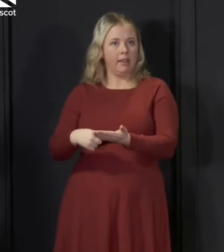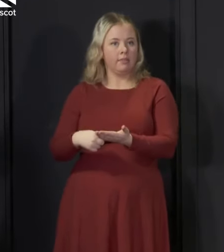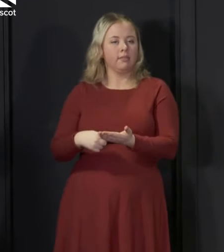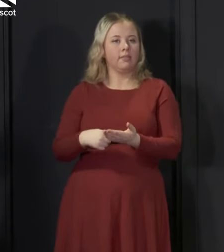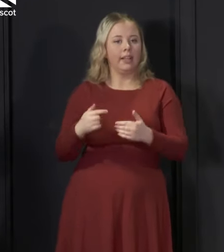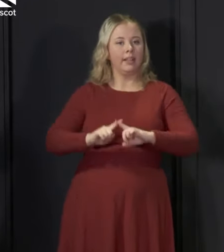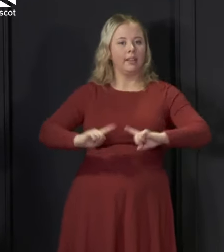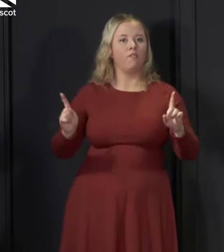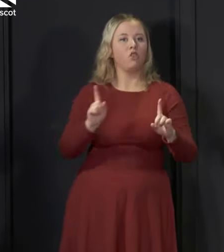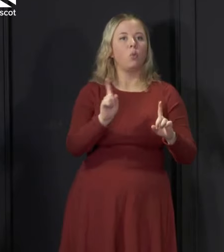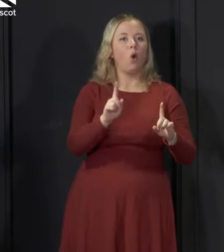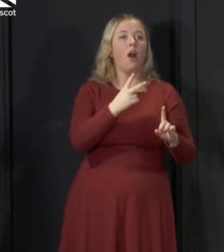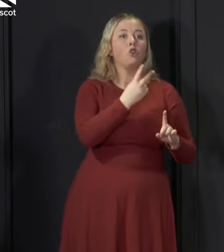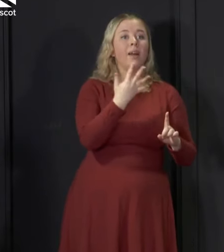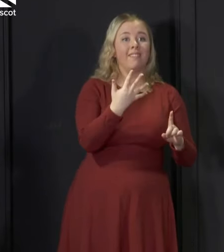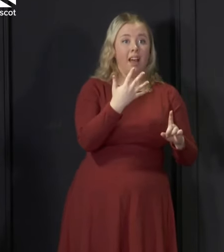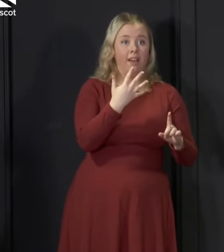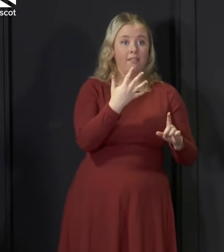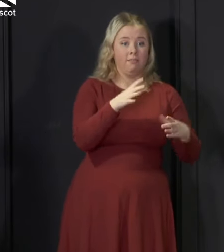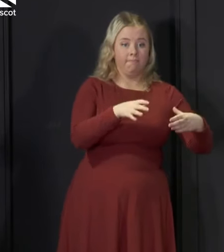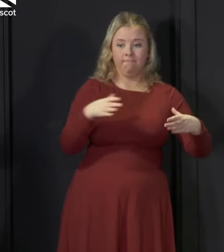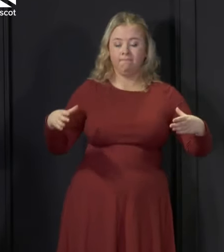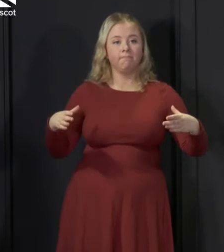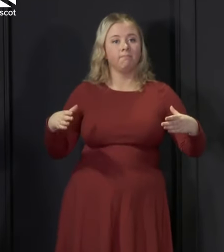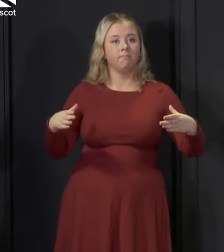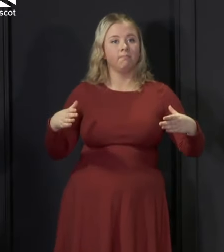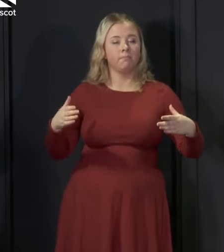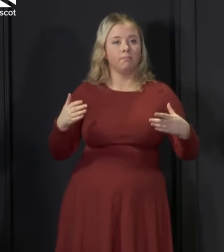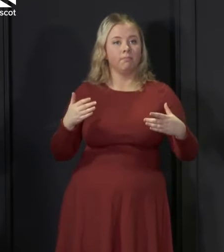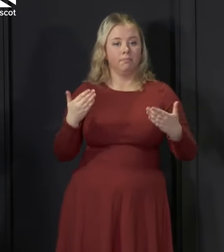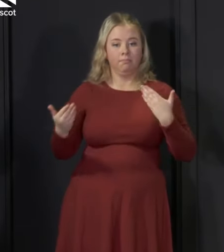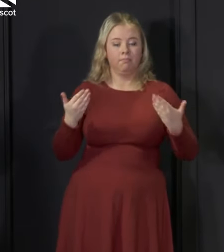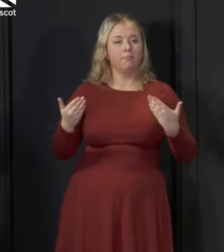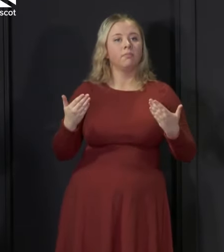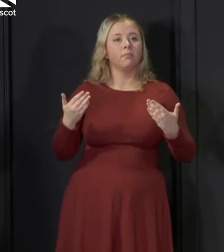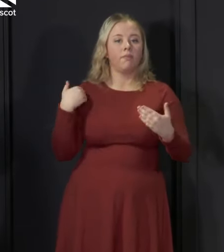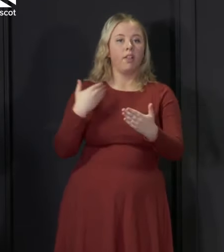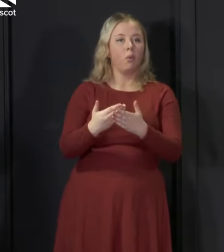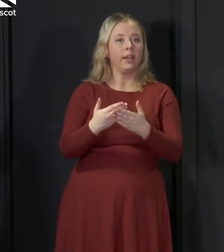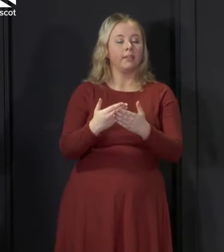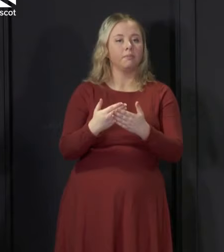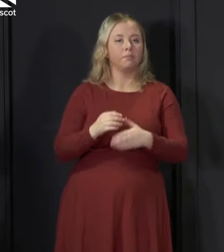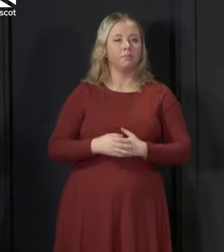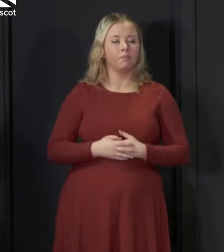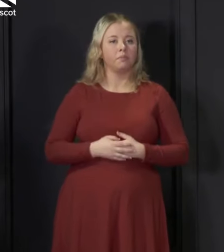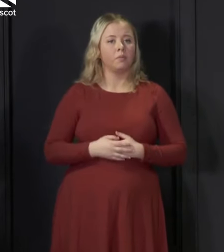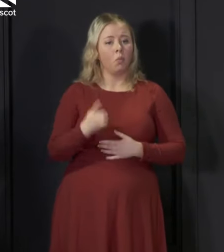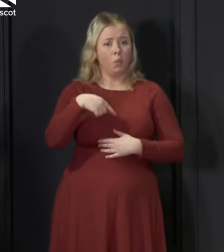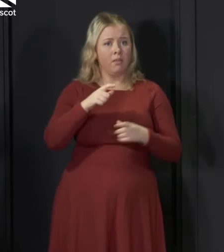figures is 25 for the week that we're reporting today. We continue to monitor in all sorts